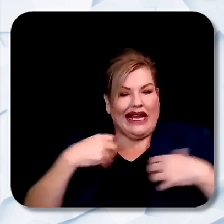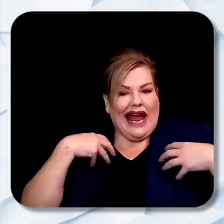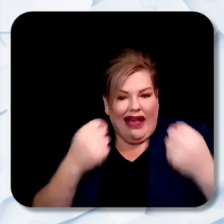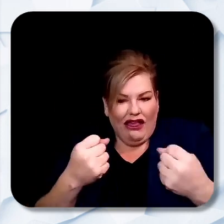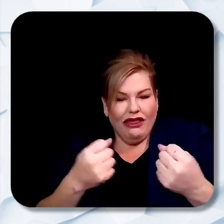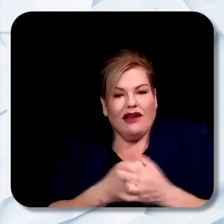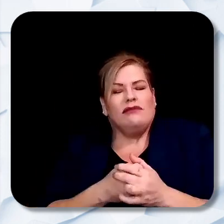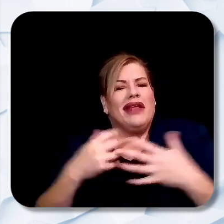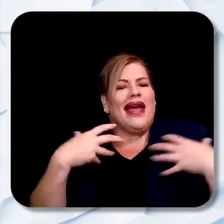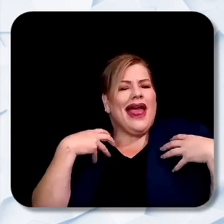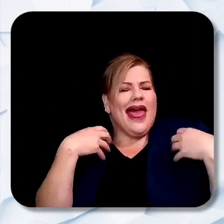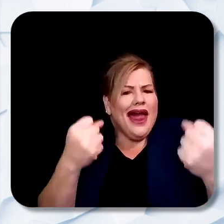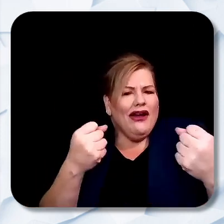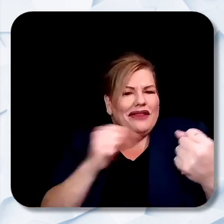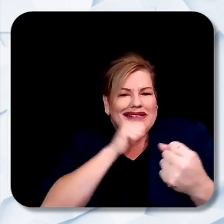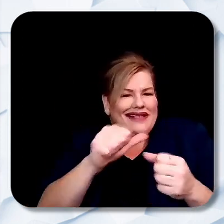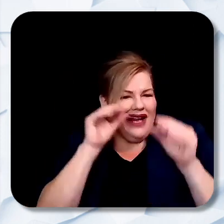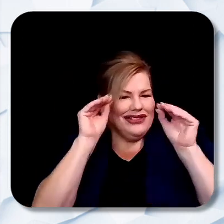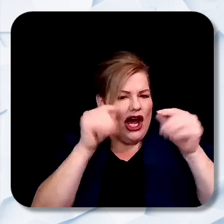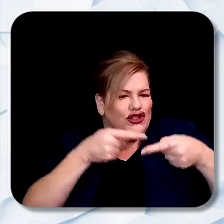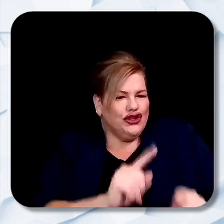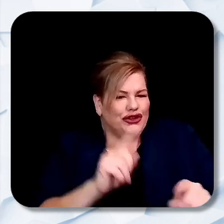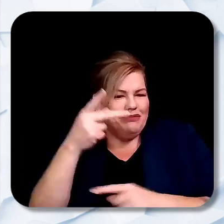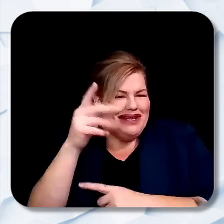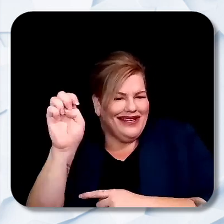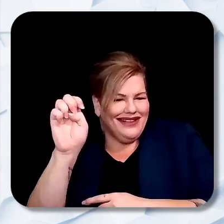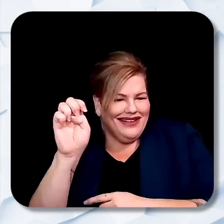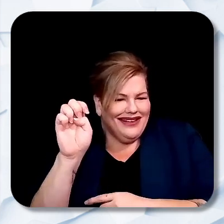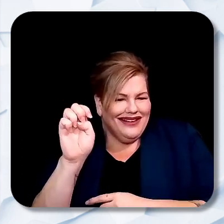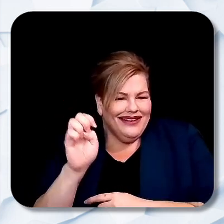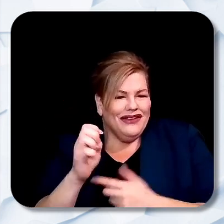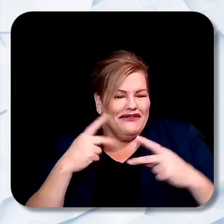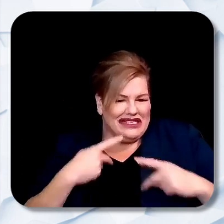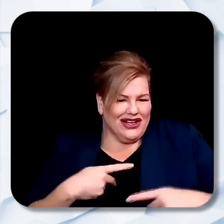is not taught in physical education. They are separate content areas with their own standards,